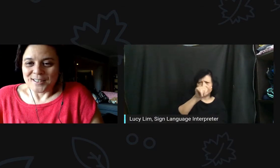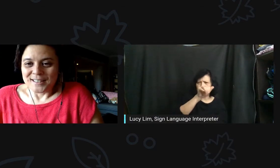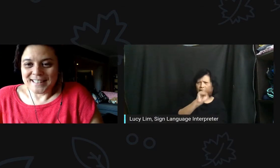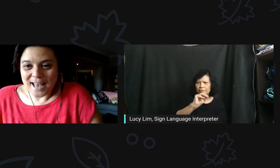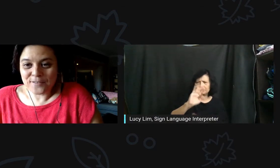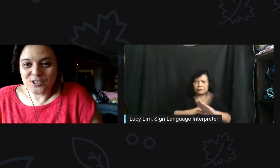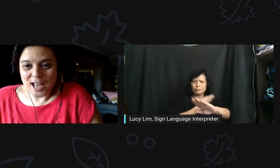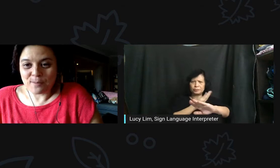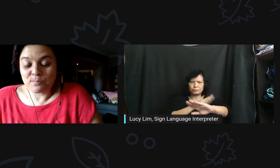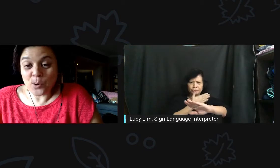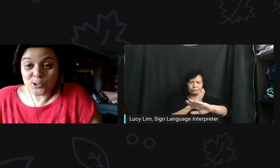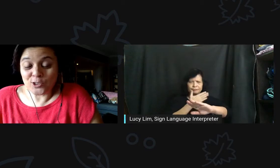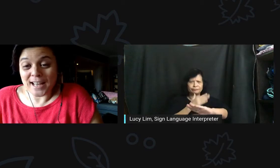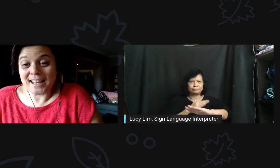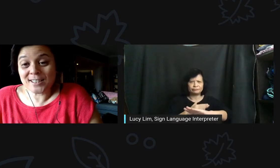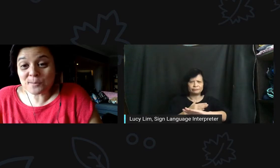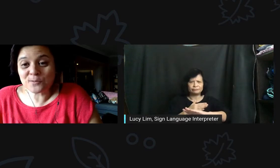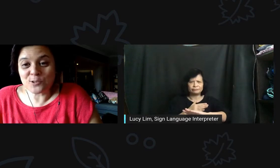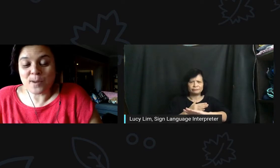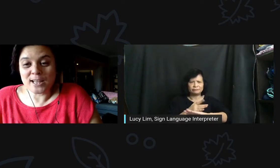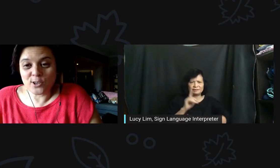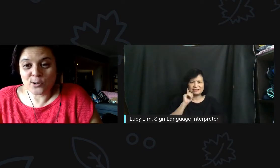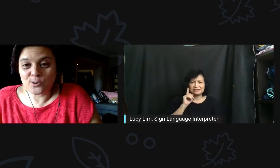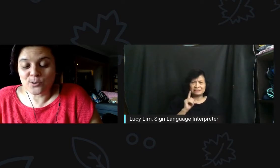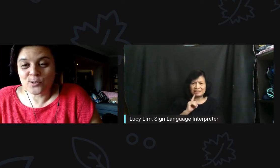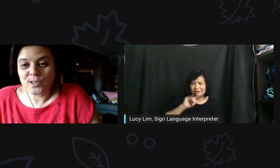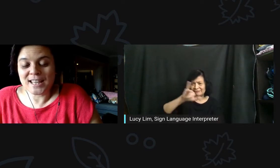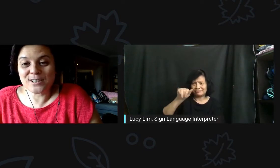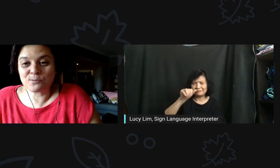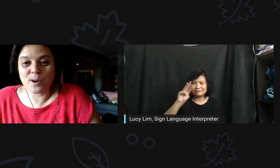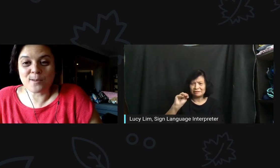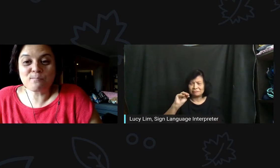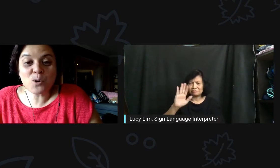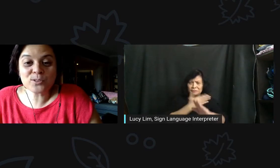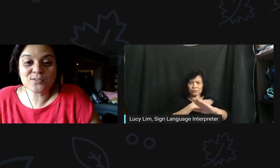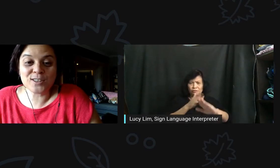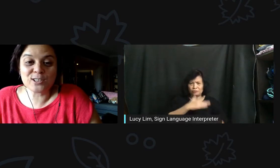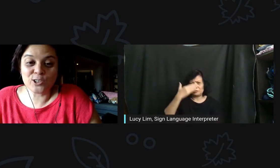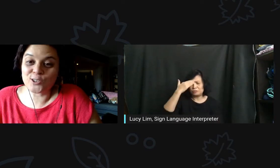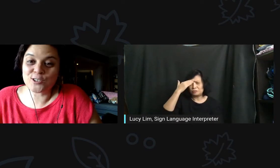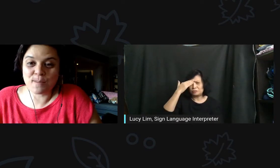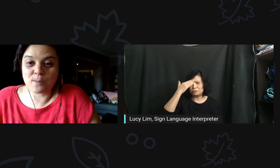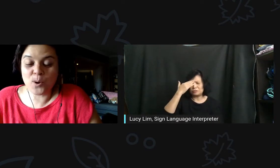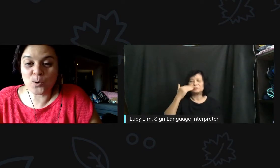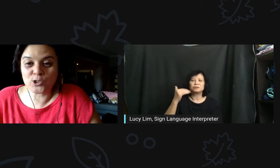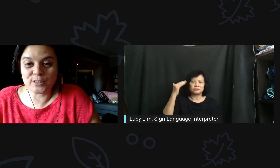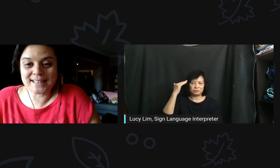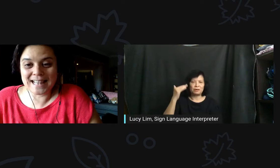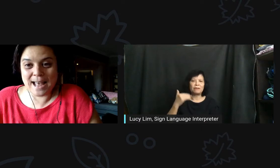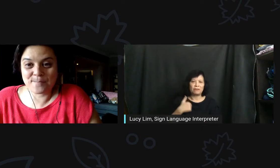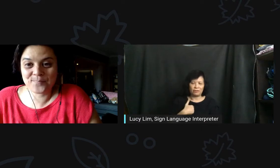Def Jam poetry as some of you might know is where most of us learn about poetry slam.